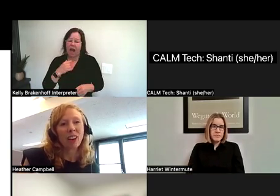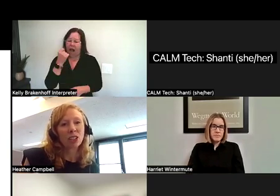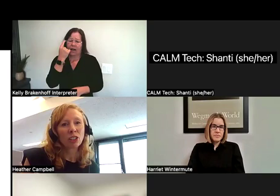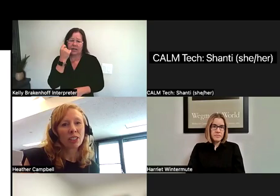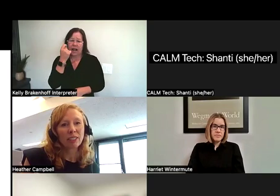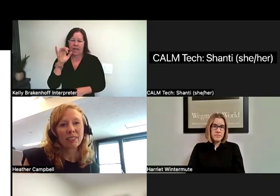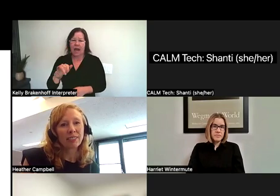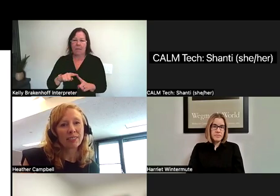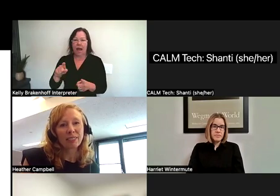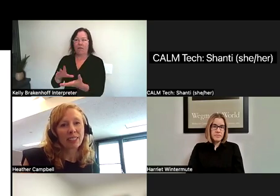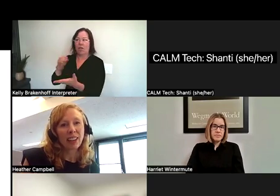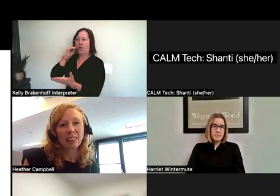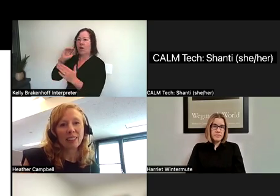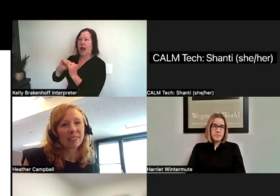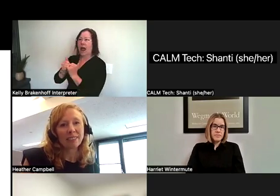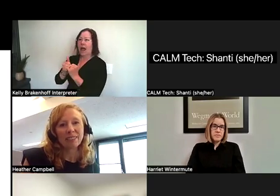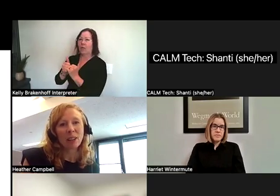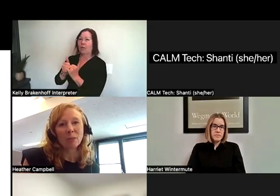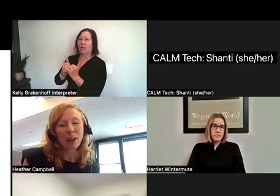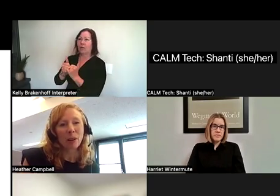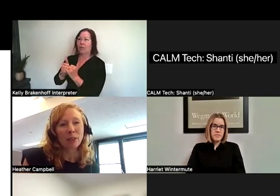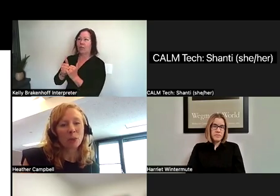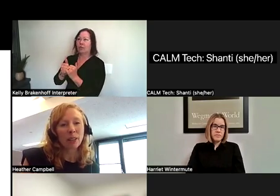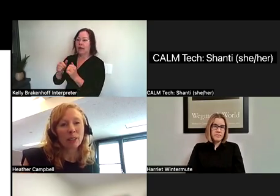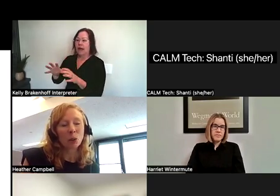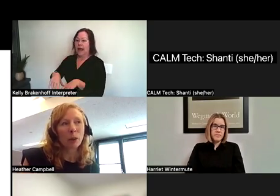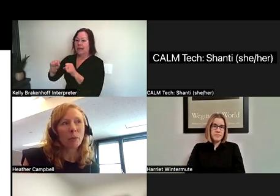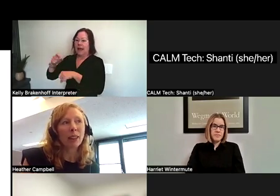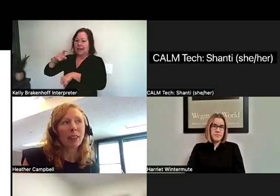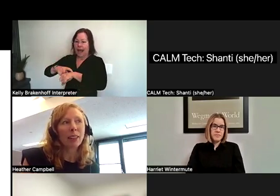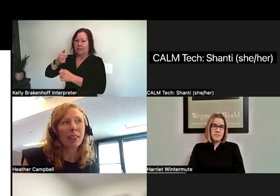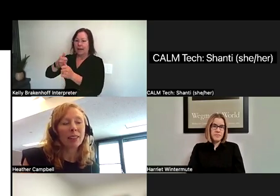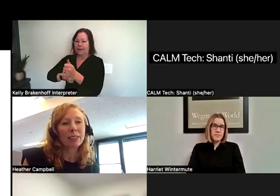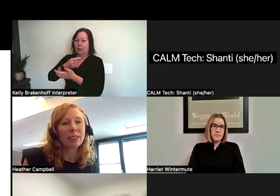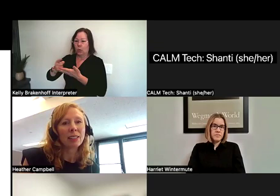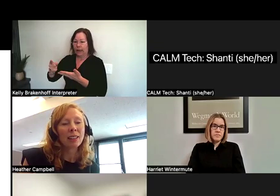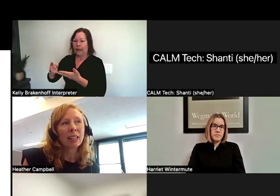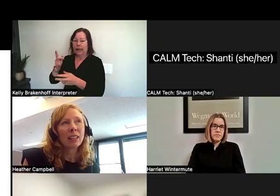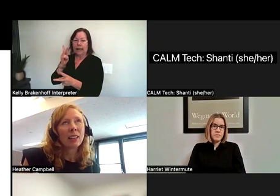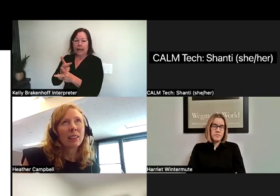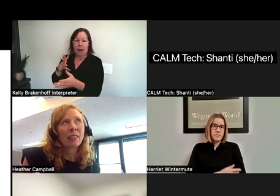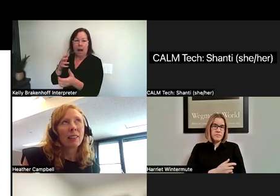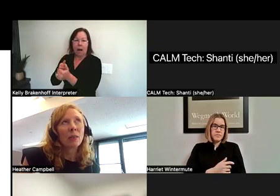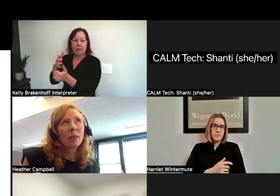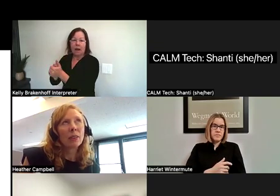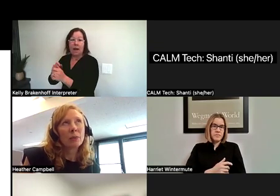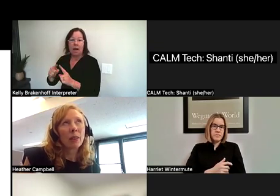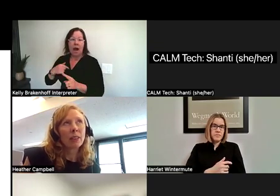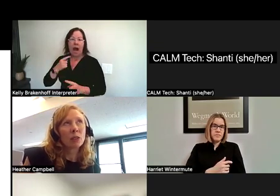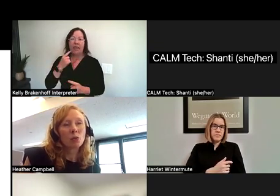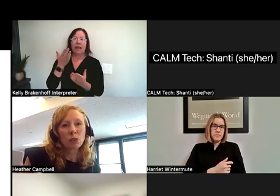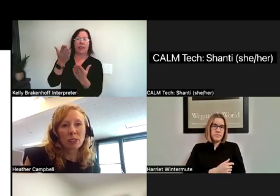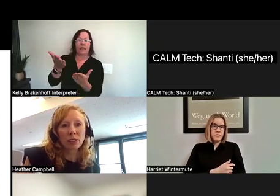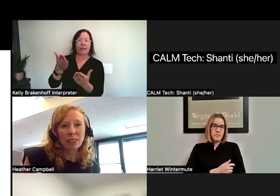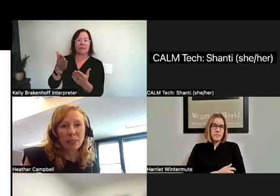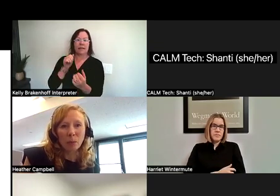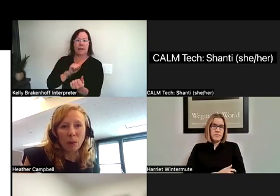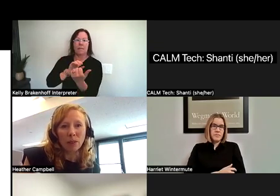to learn to take some time out of your week to do it, but I think that this method is simple